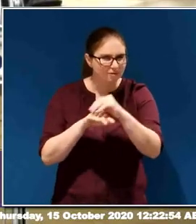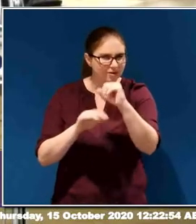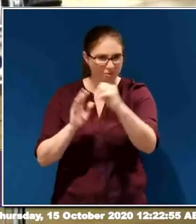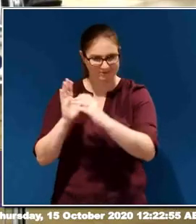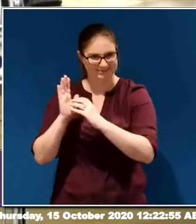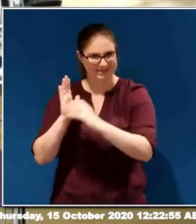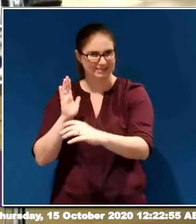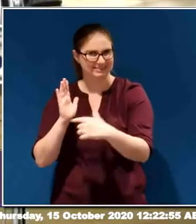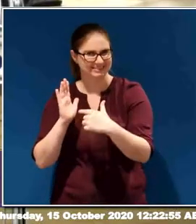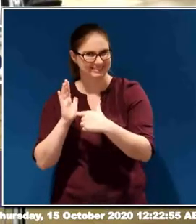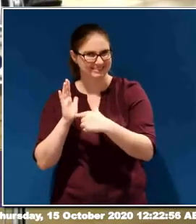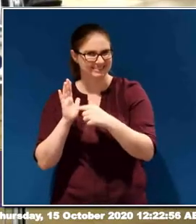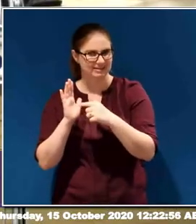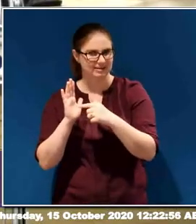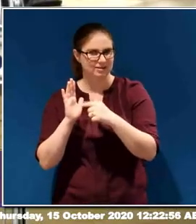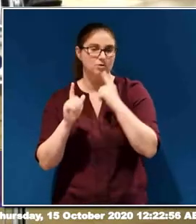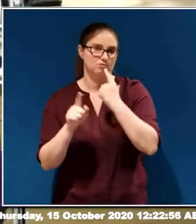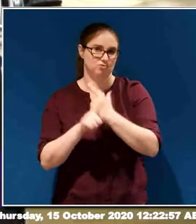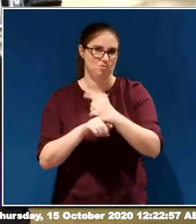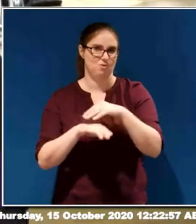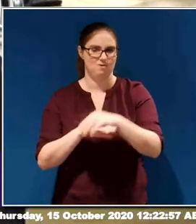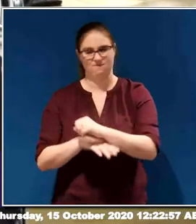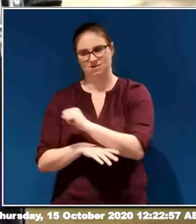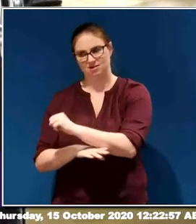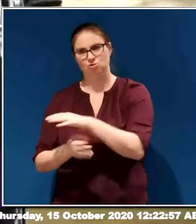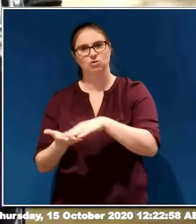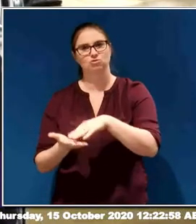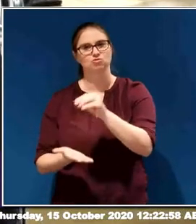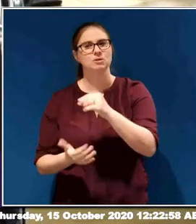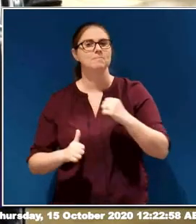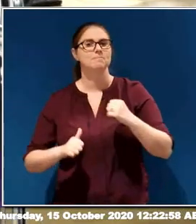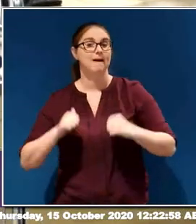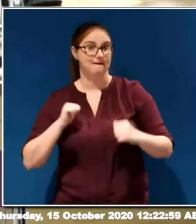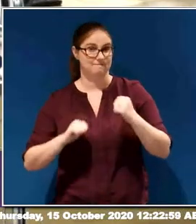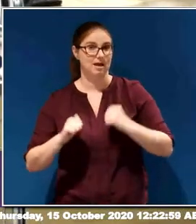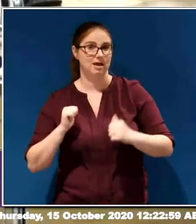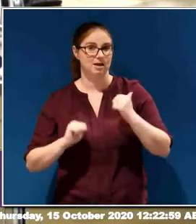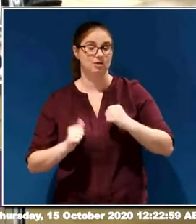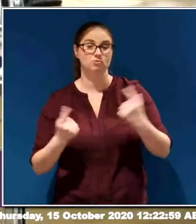behaviour so that people watching this will understand that the language here